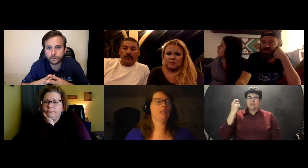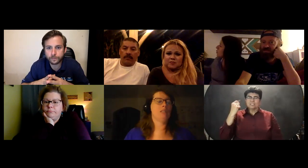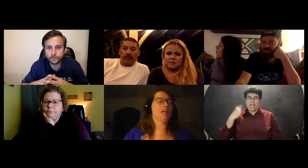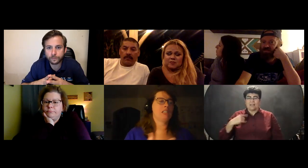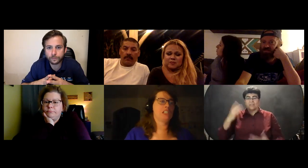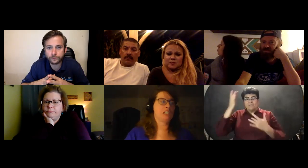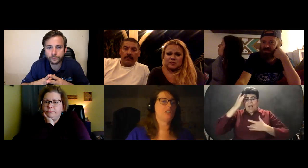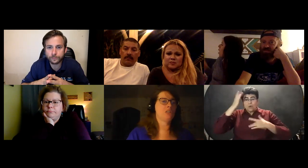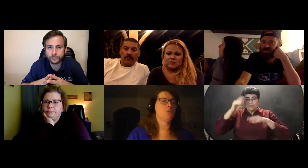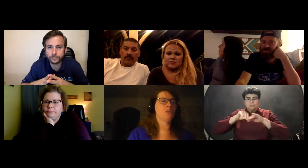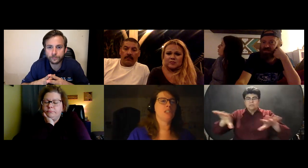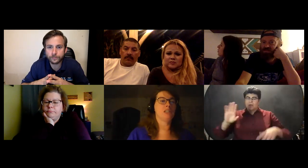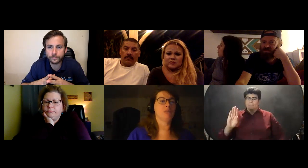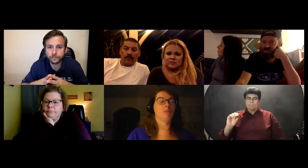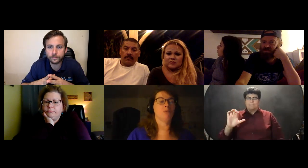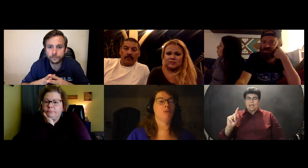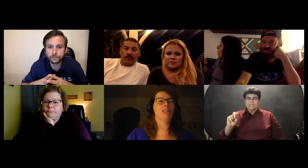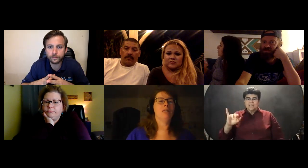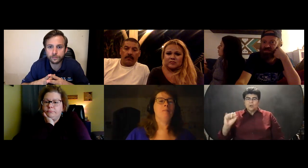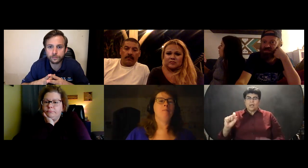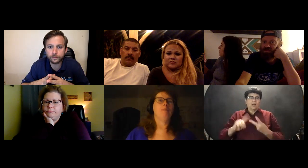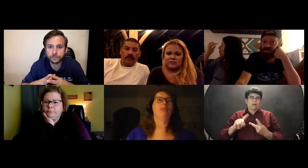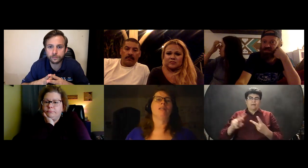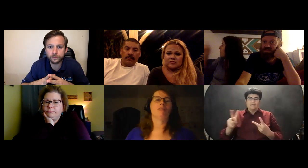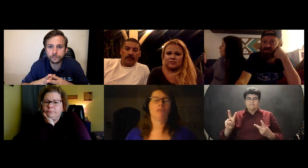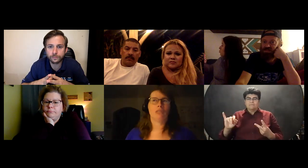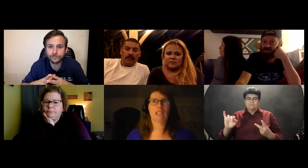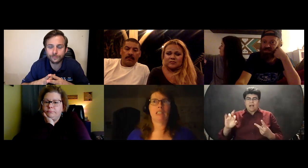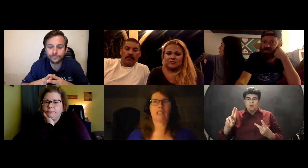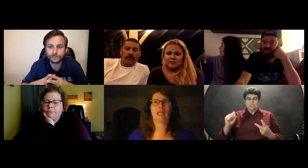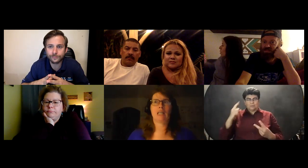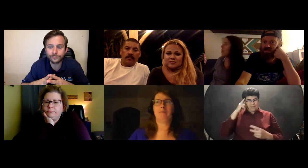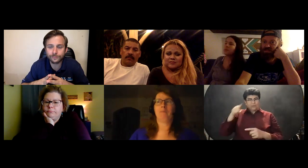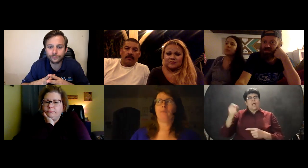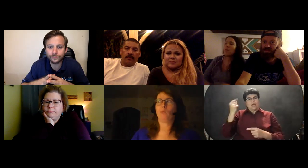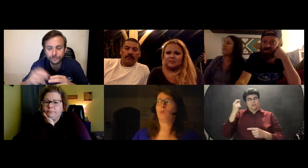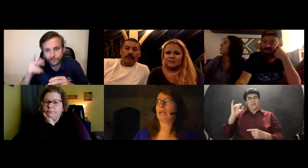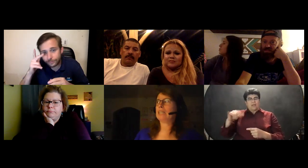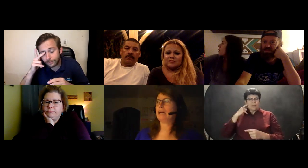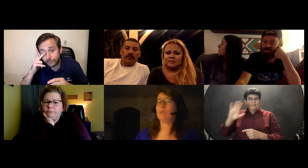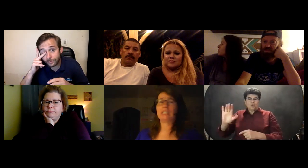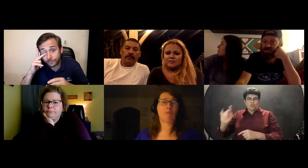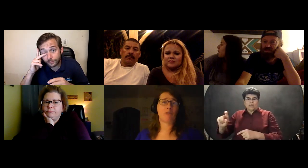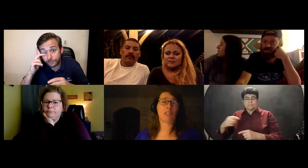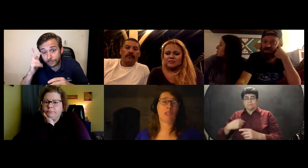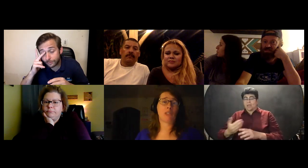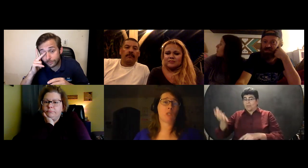bacterial world a little bit more because of her needs last time we